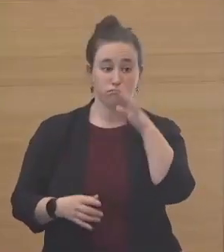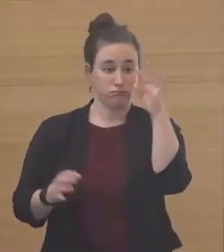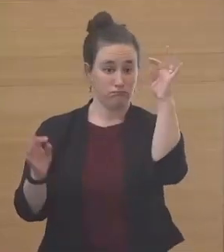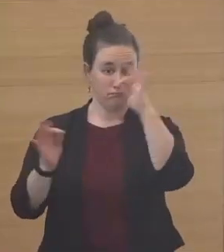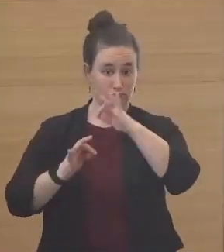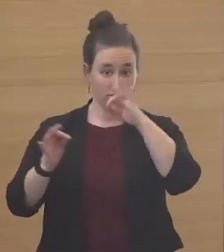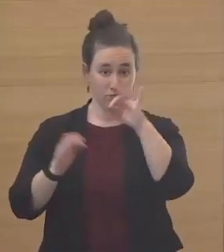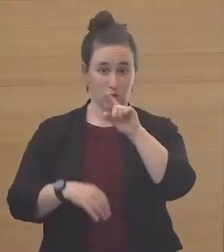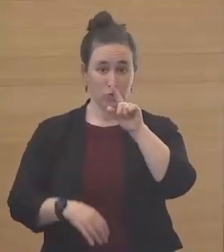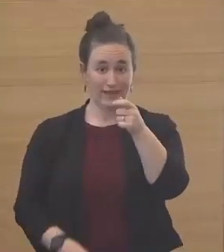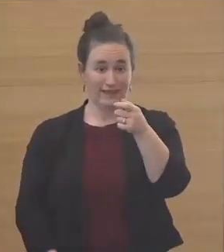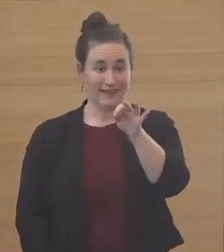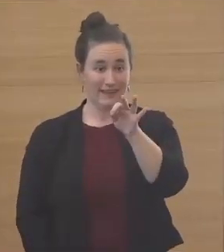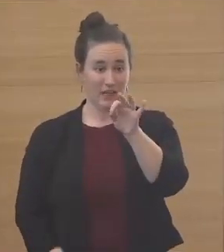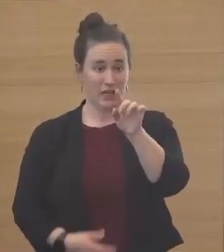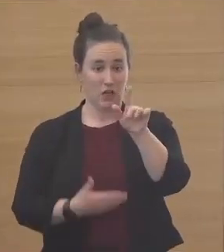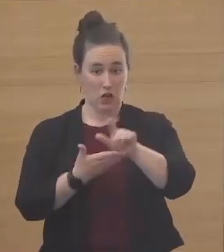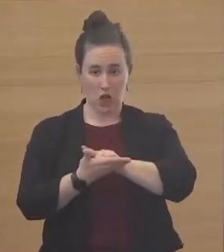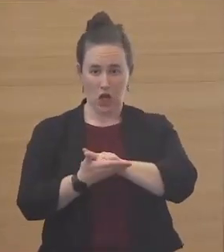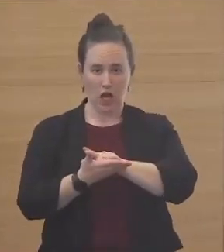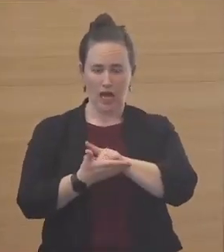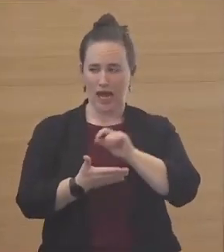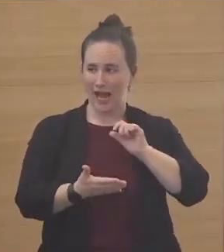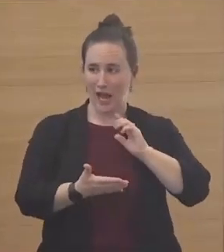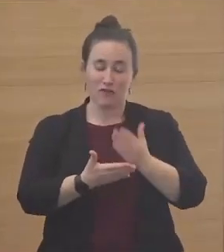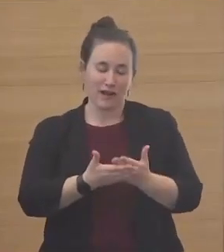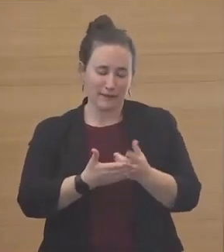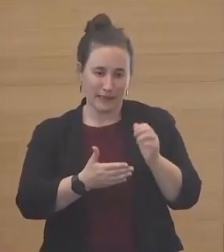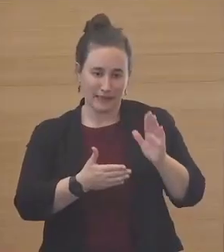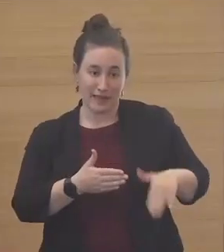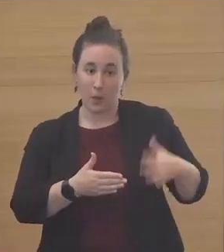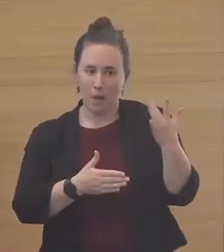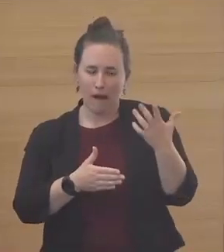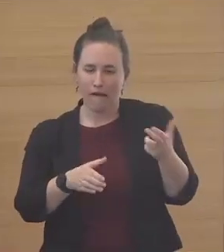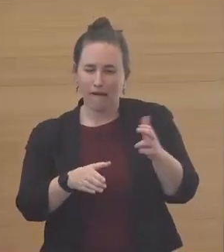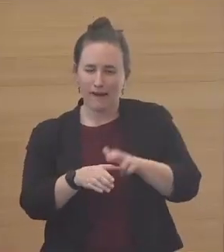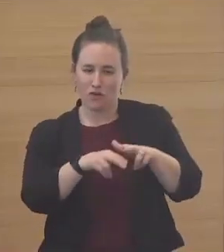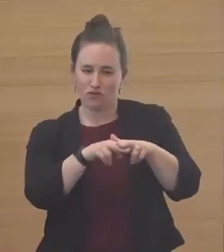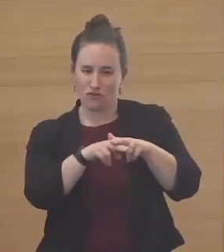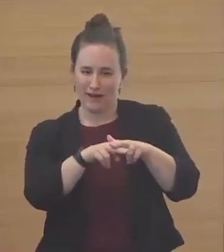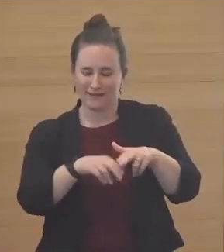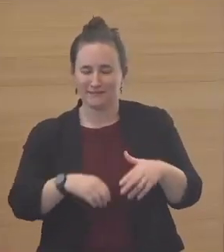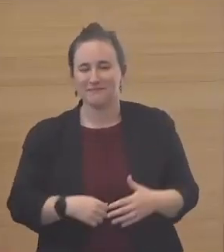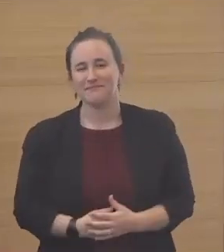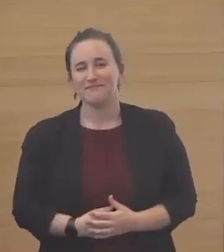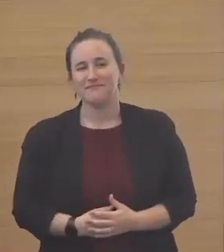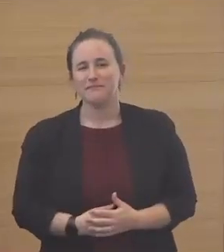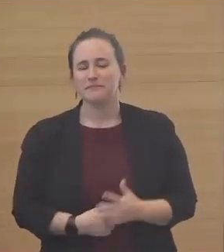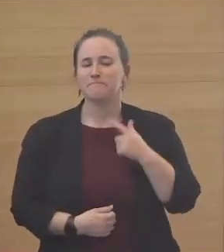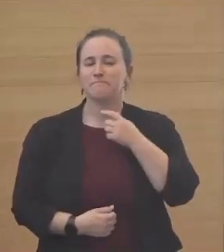I came in a little bit late on the commuter rail. But I'm curious if